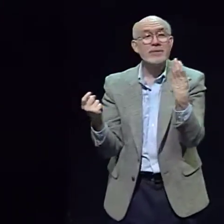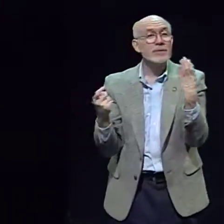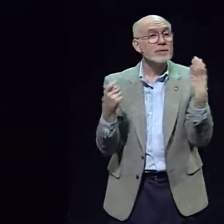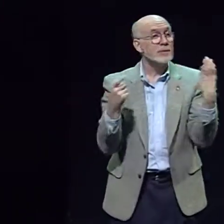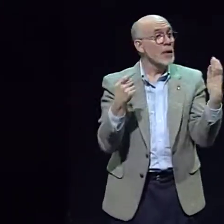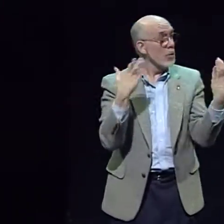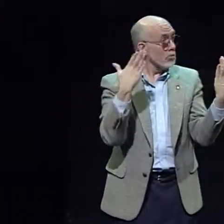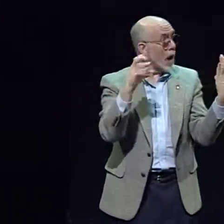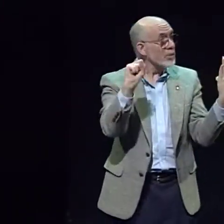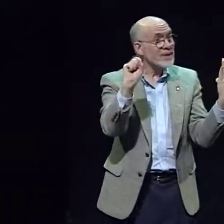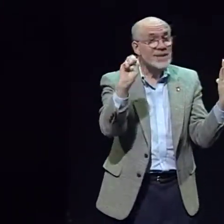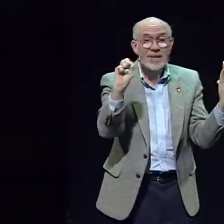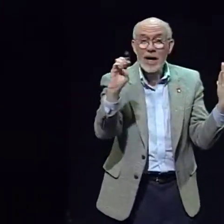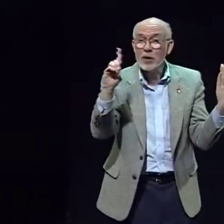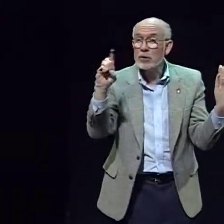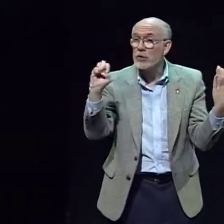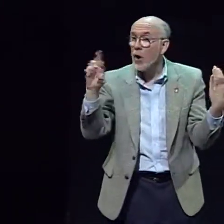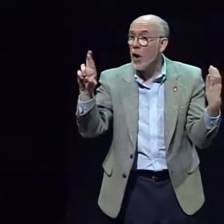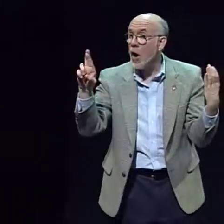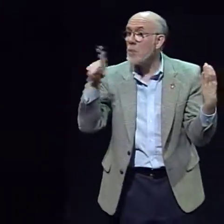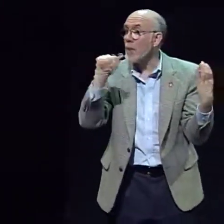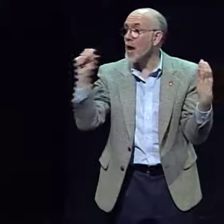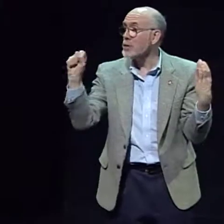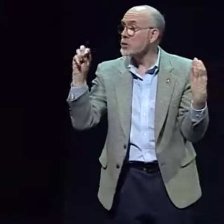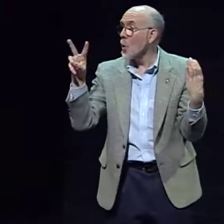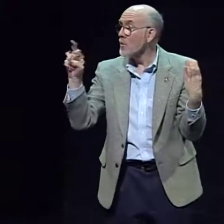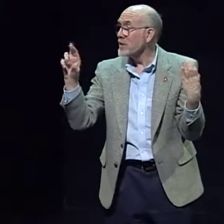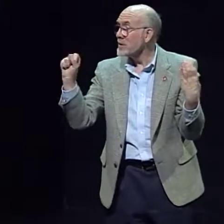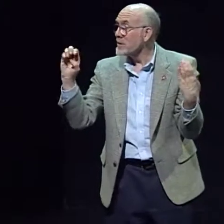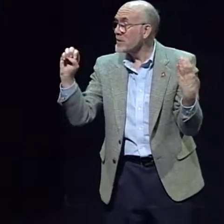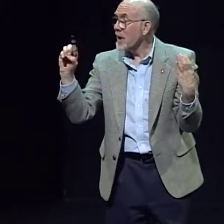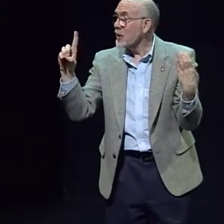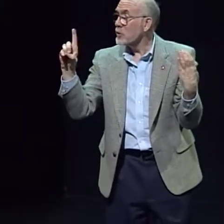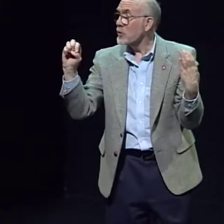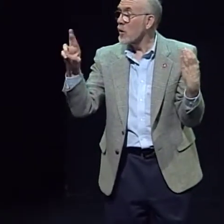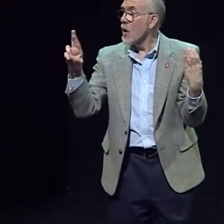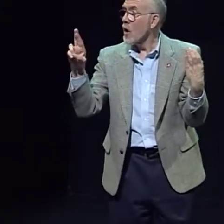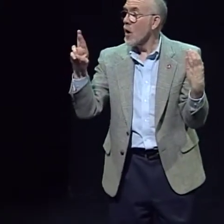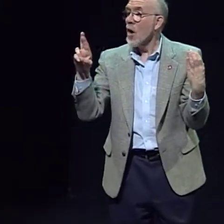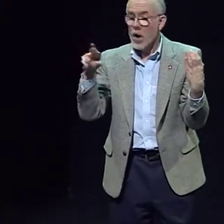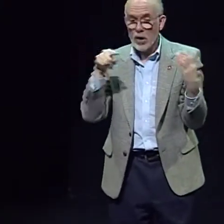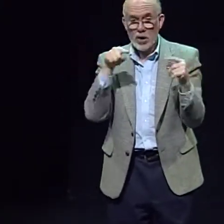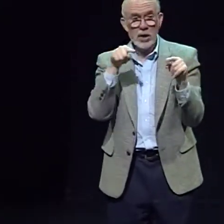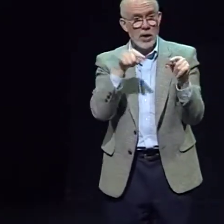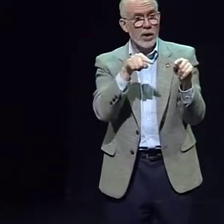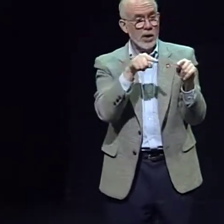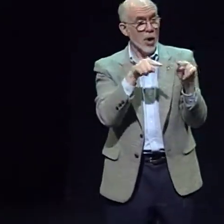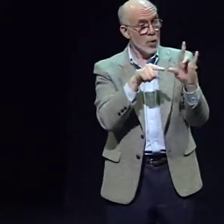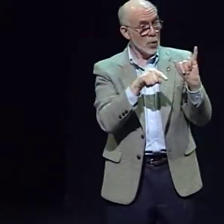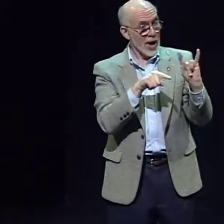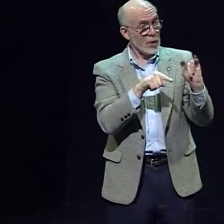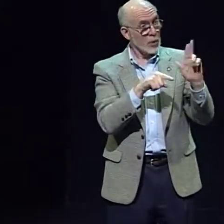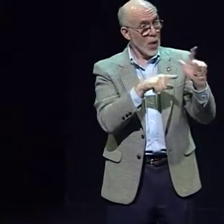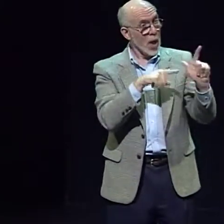HOLIDAYS, CHRISTMASTIME, THE SEDER, PASSOVER AS A FEW EXAMPLES--